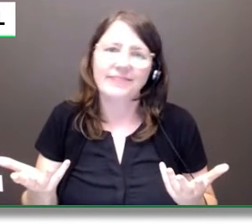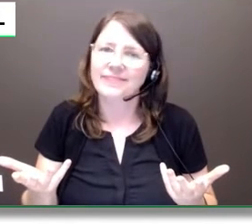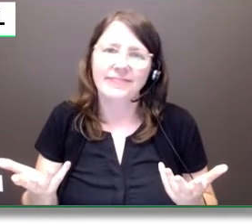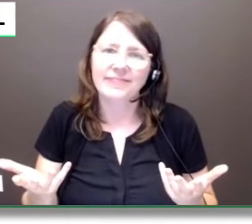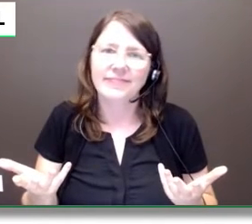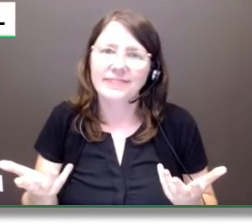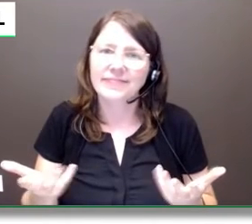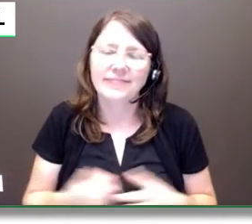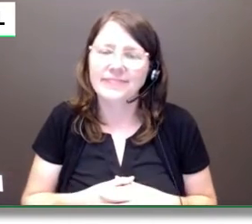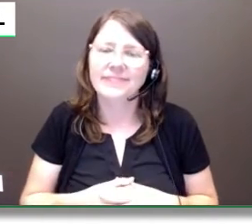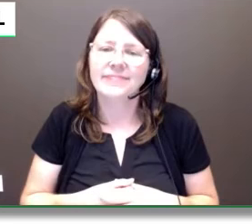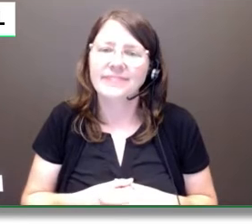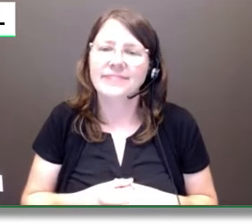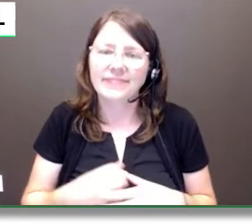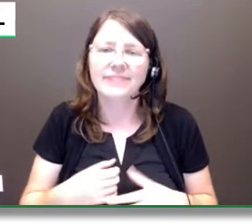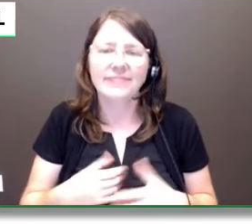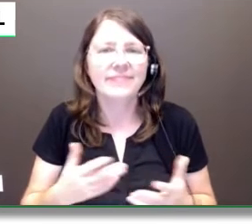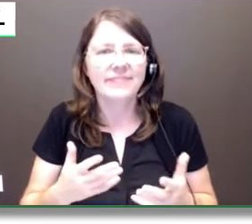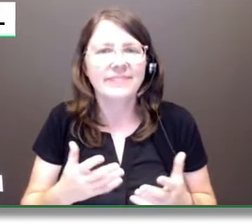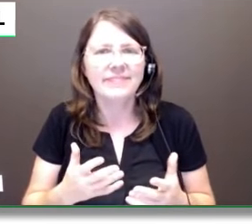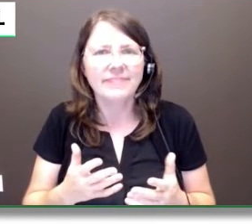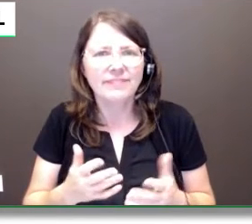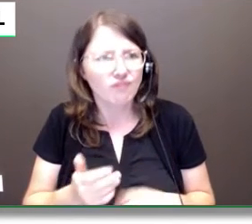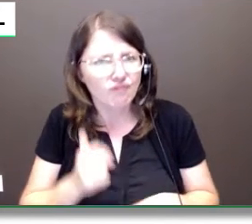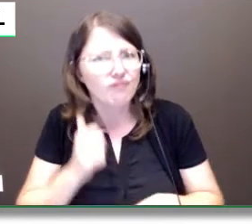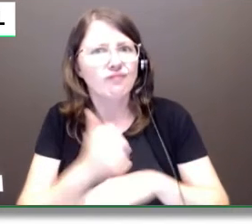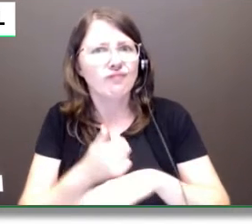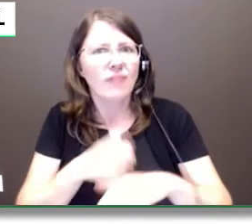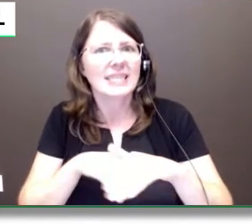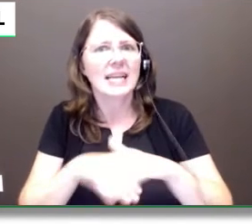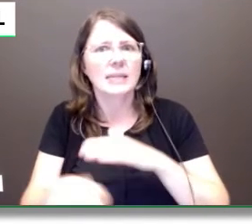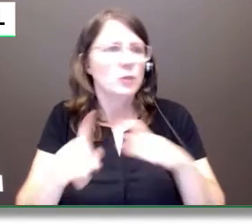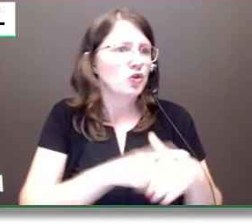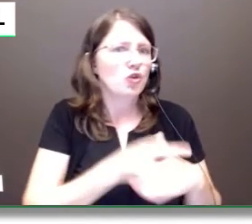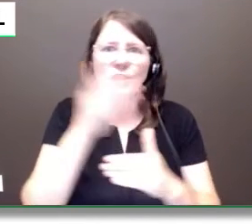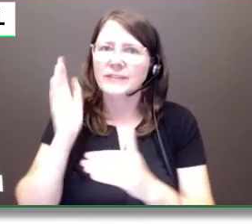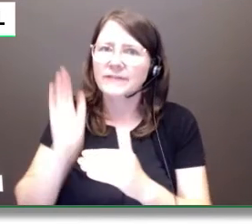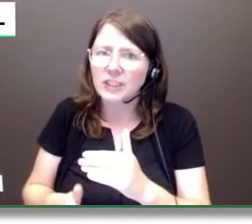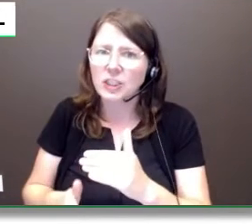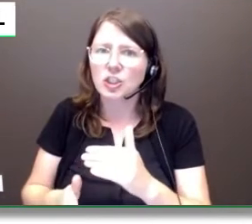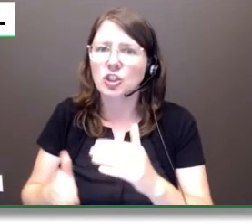everybody can experience it the way that it's meant to be experienced.